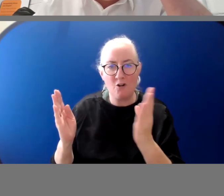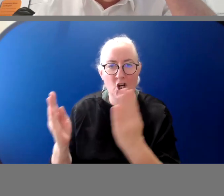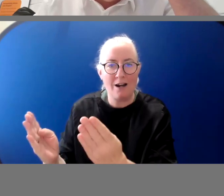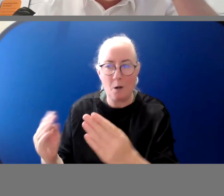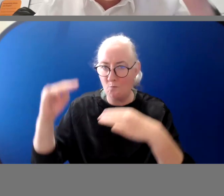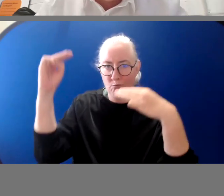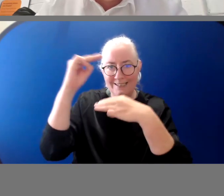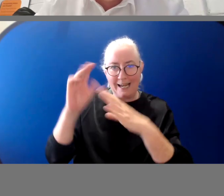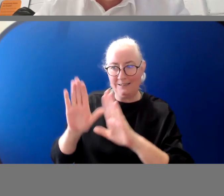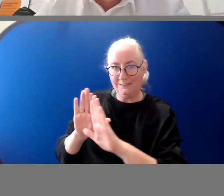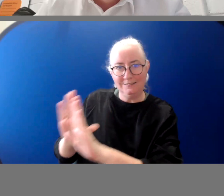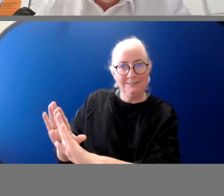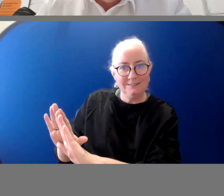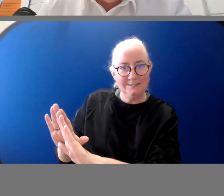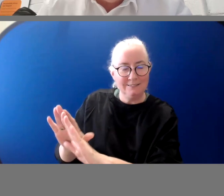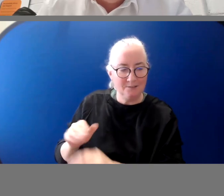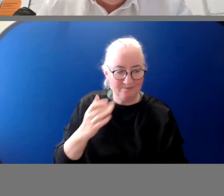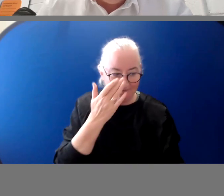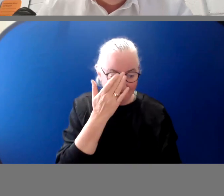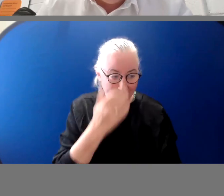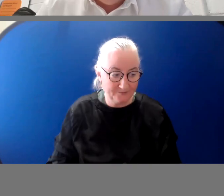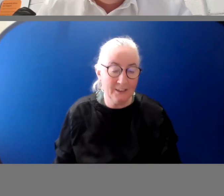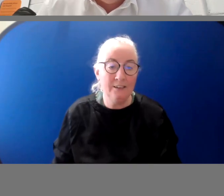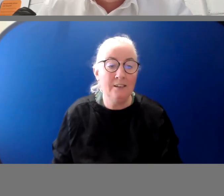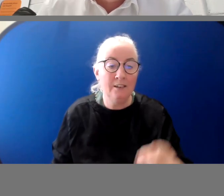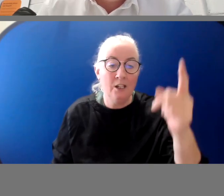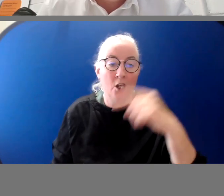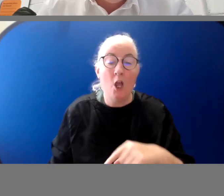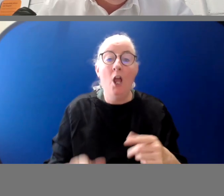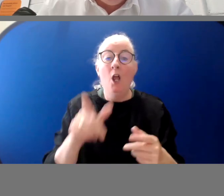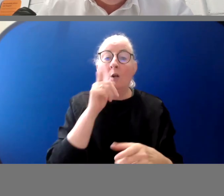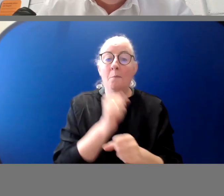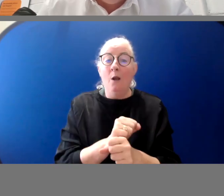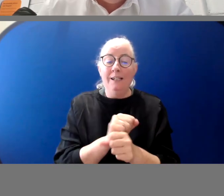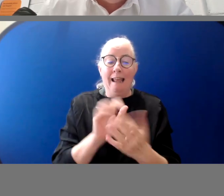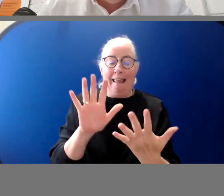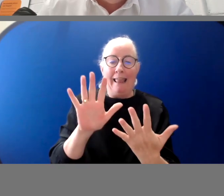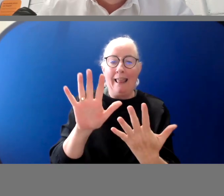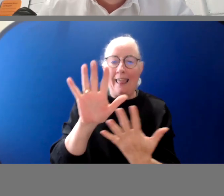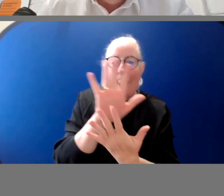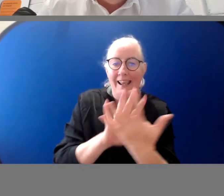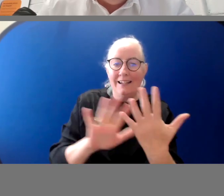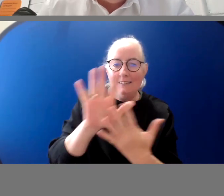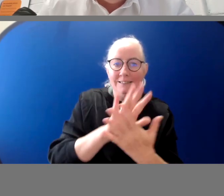it's cane detected and so on. In relation to glaze manifestations really important so glaze